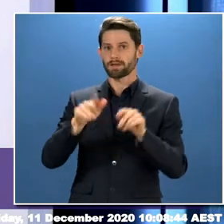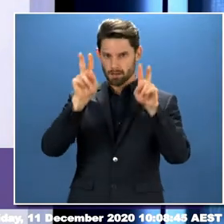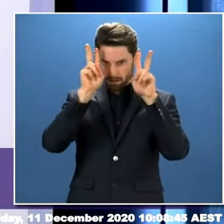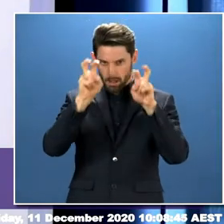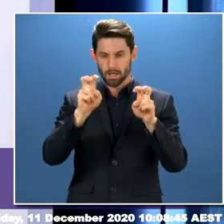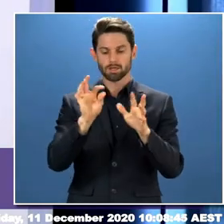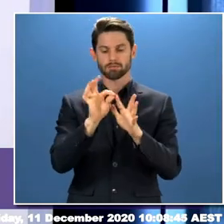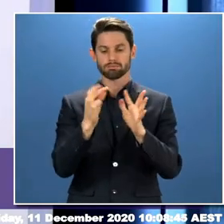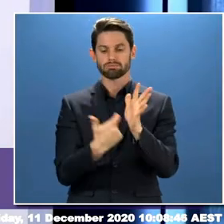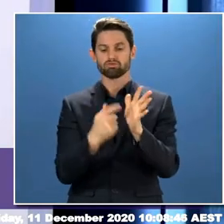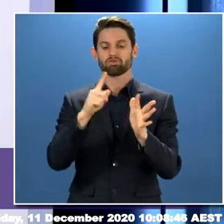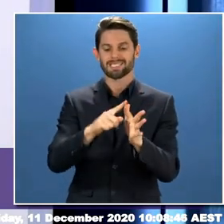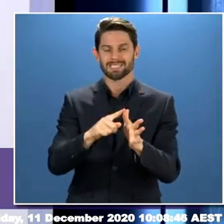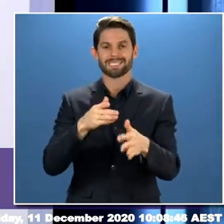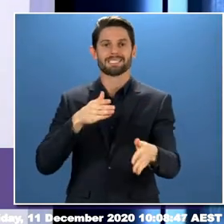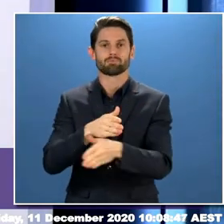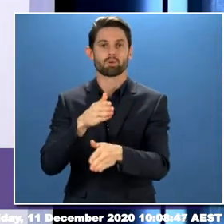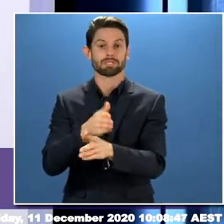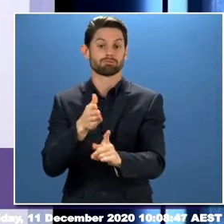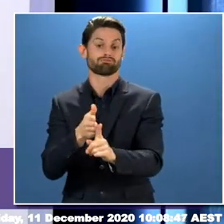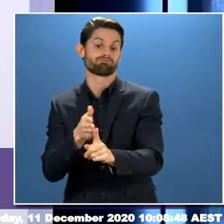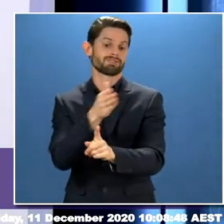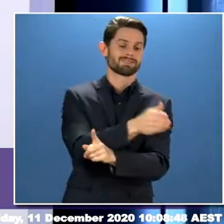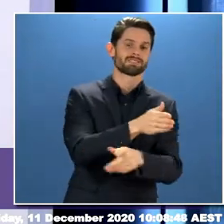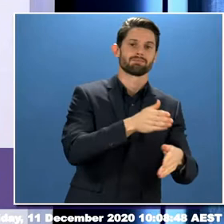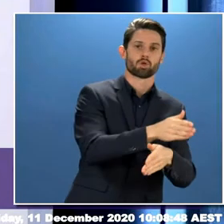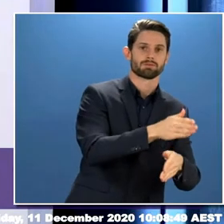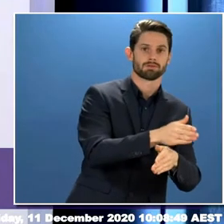So there are certain things that employers can't do in the processes